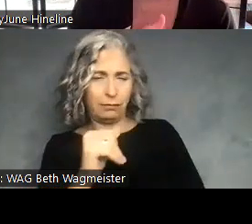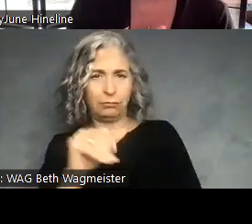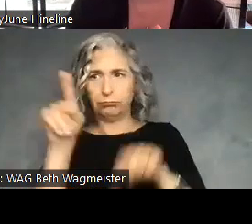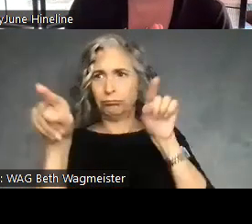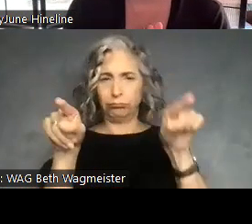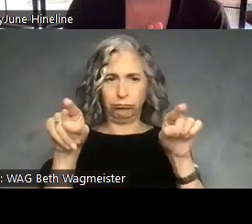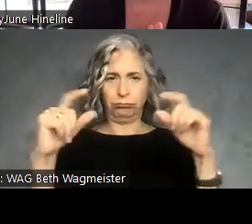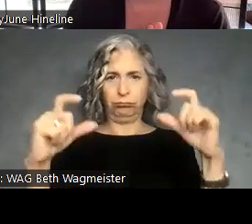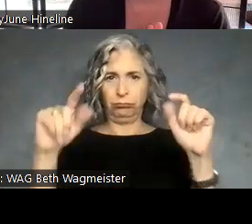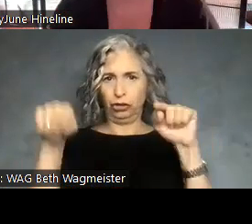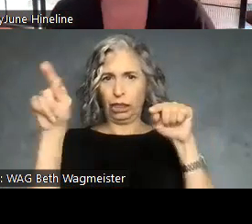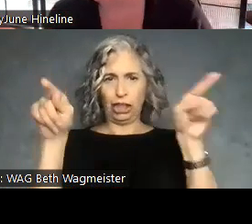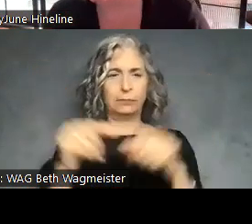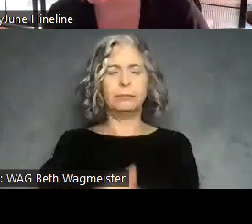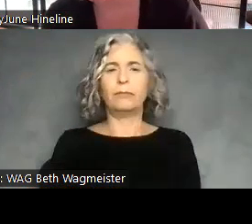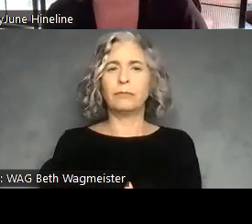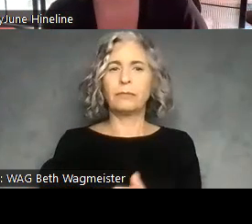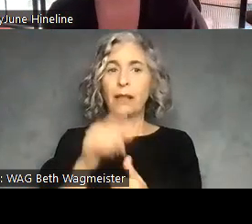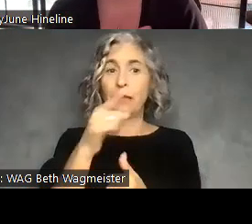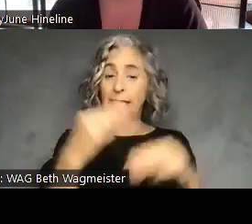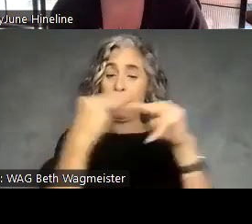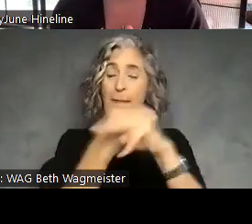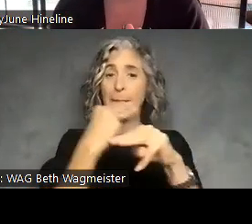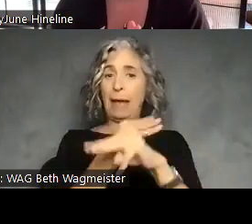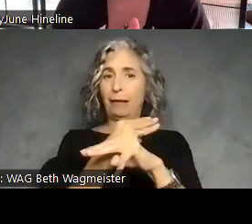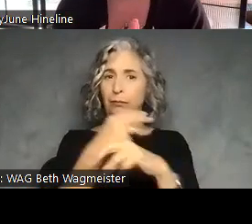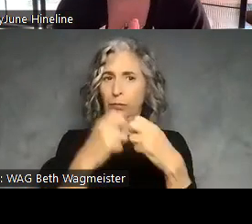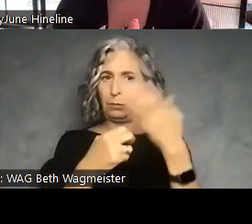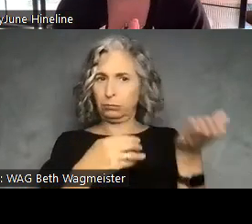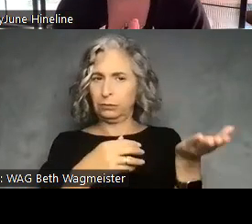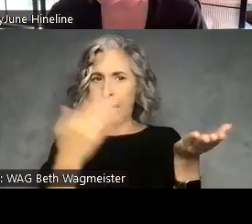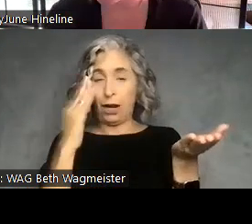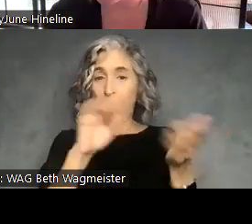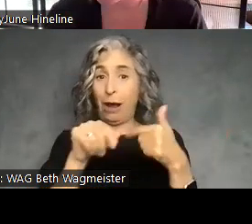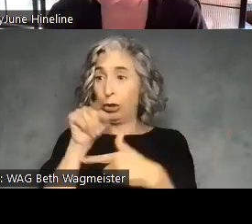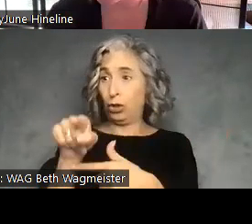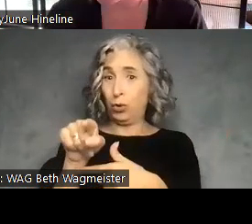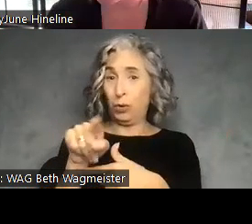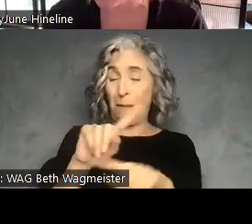It's very difficult to read. I have no idea what it's asking. The letters are garbled and